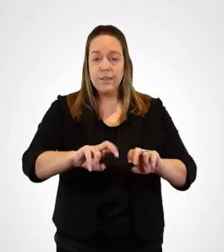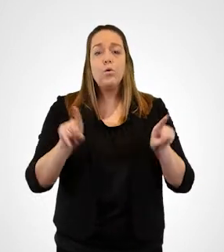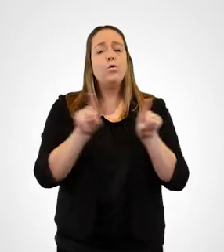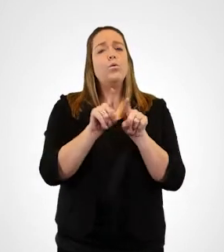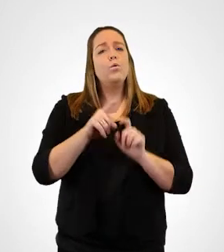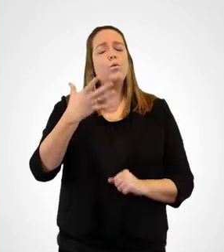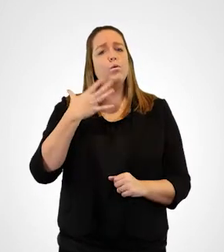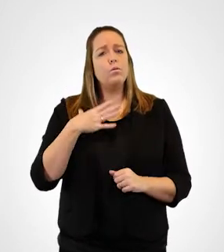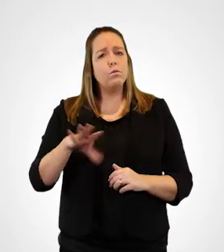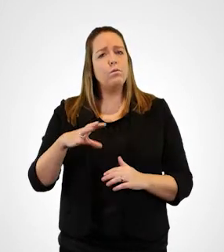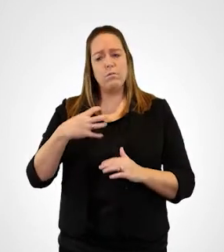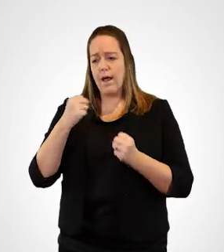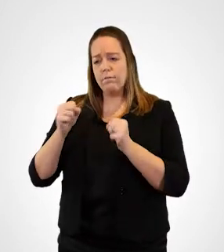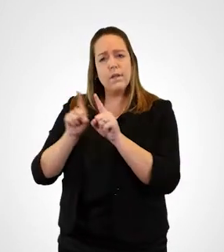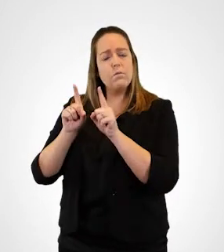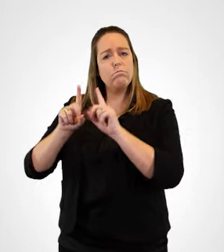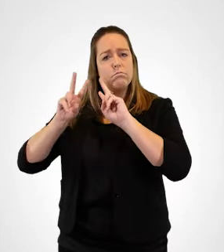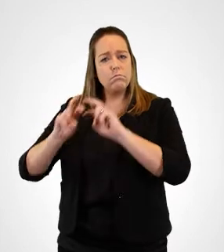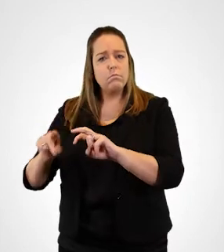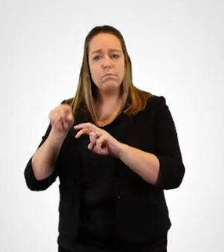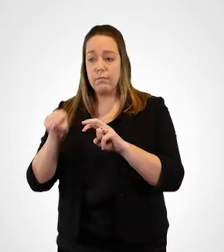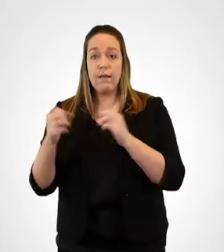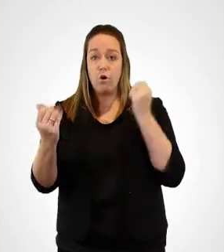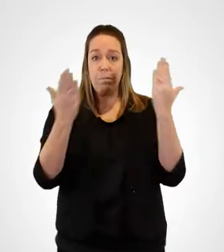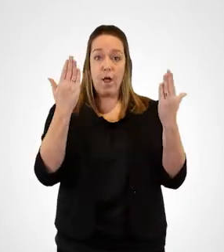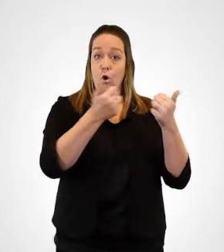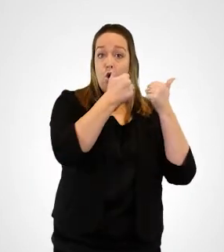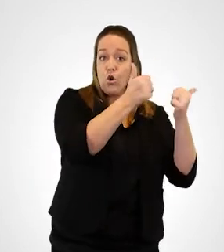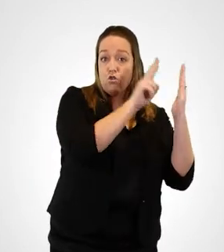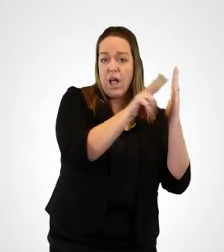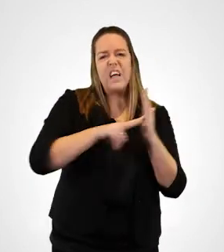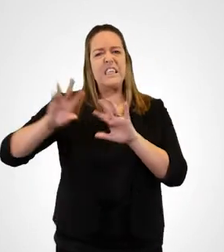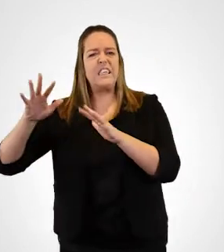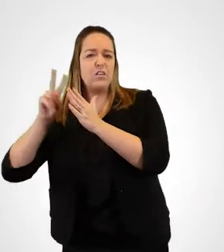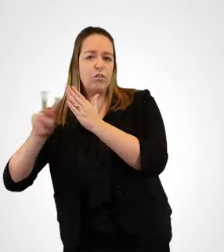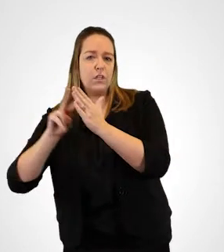and I also want to look at studies that have compared good and poor readers to see what they tell us